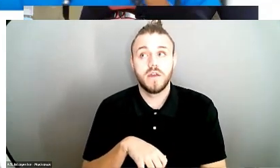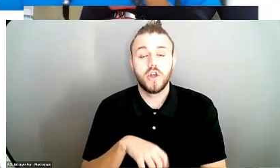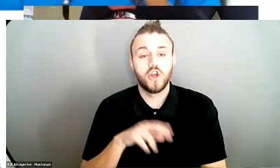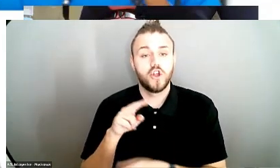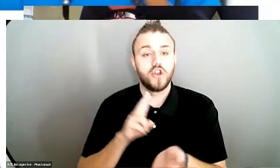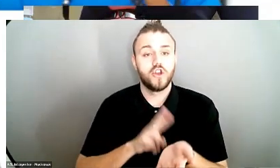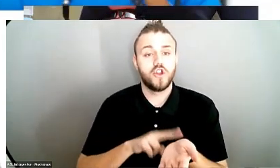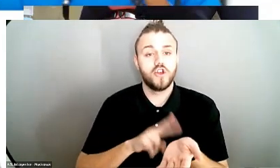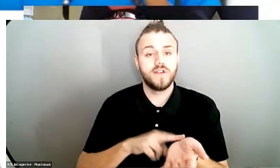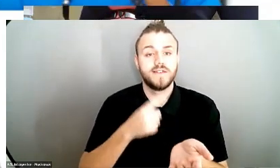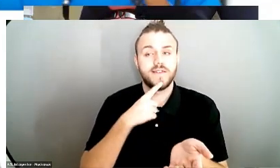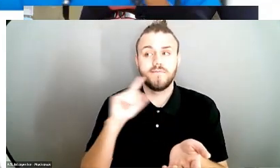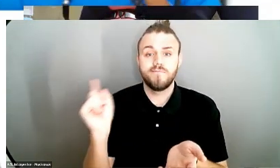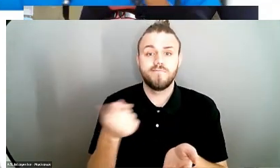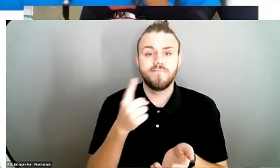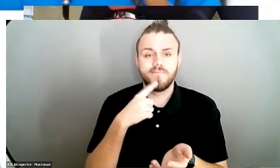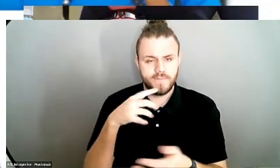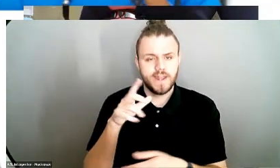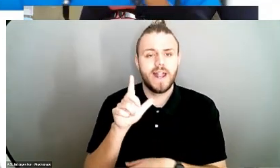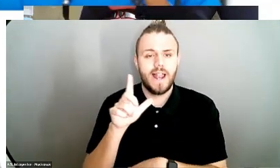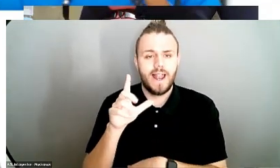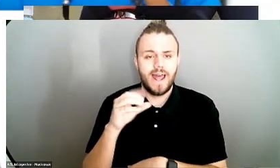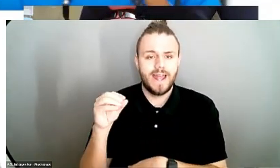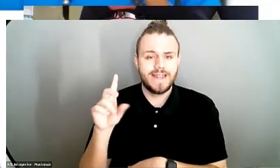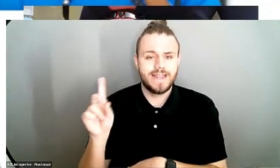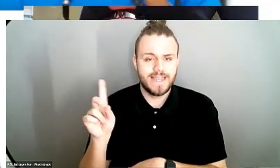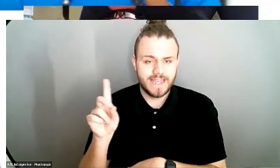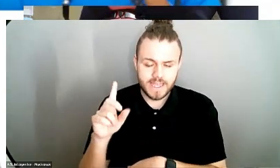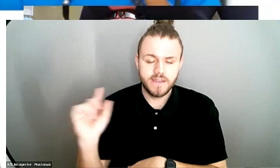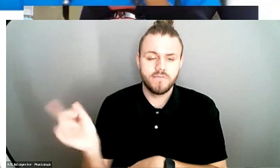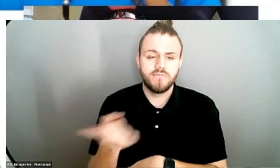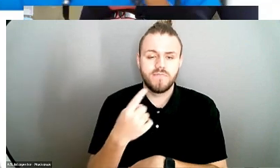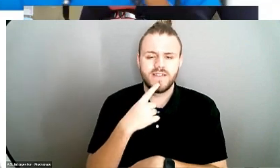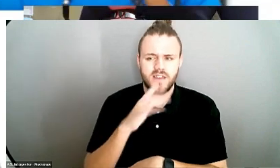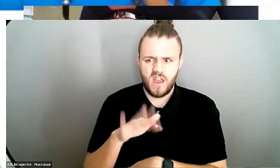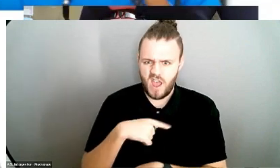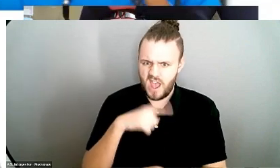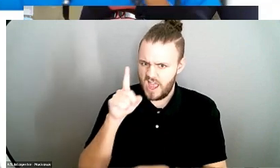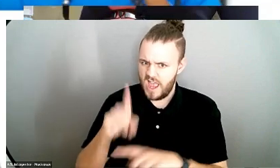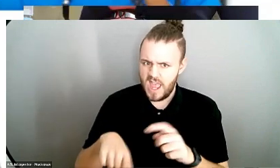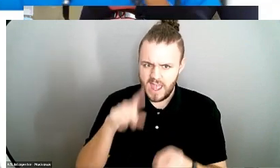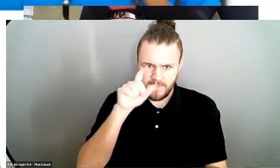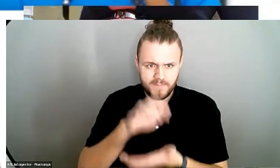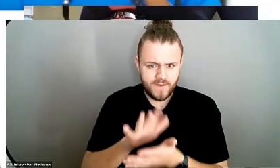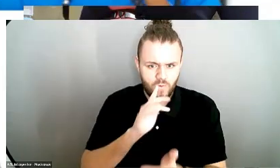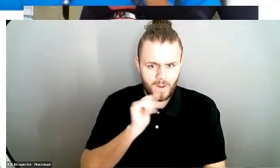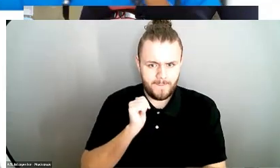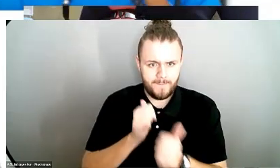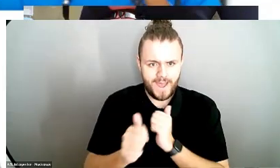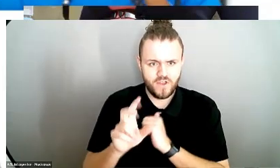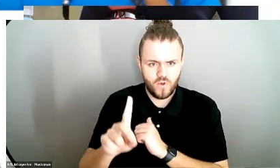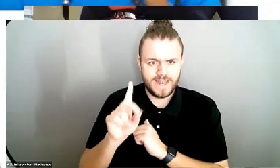when she was in labor and delivery, I can't believe you're going to pass your disability onto this child,